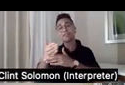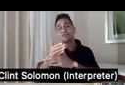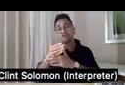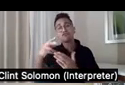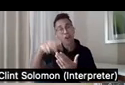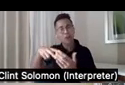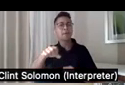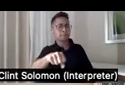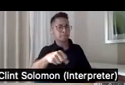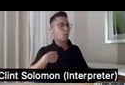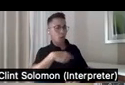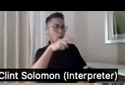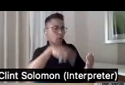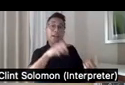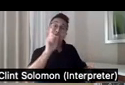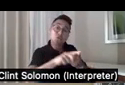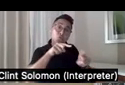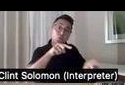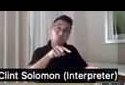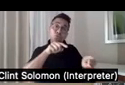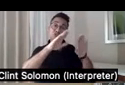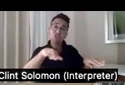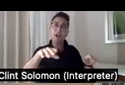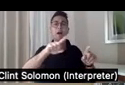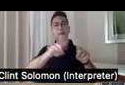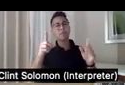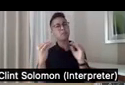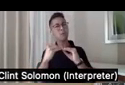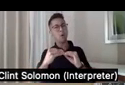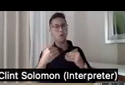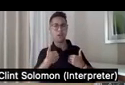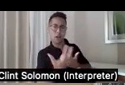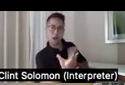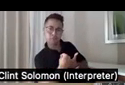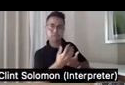to the child but it's more than that there's an interaction there's more turn taking going on